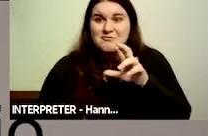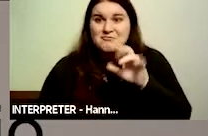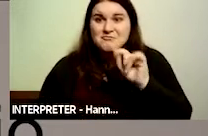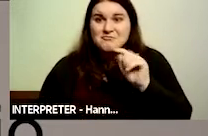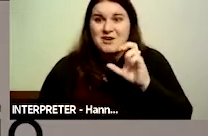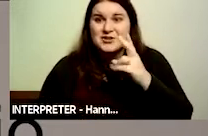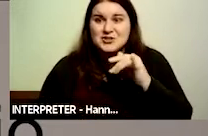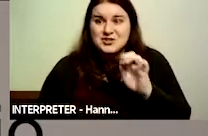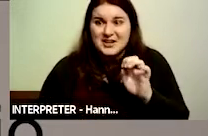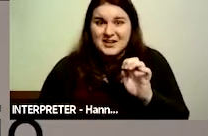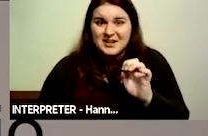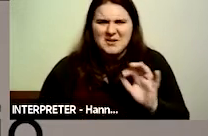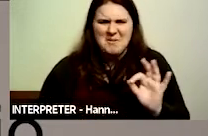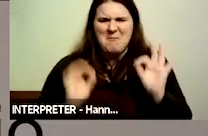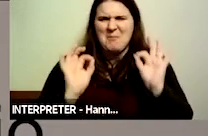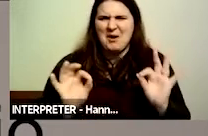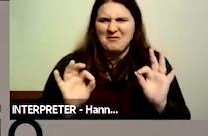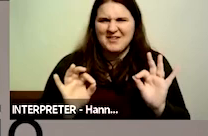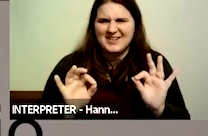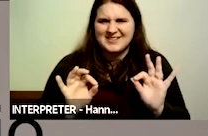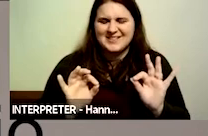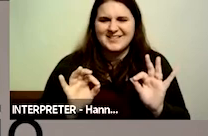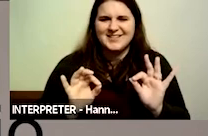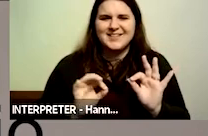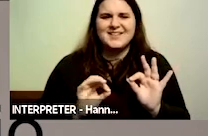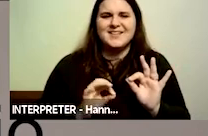or less the sleeves rolled up the pants legs are all rolled up but it's it's still works.